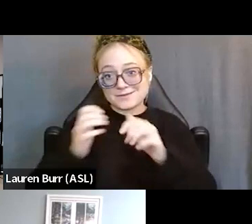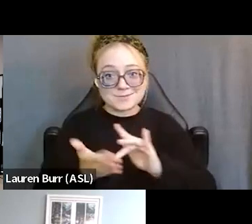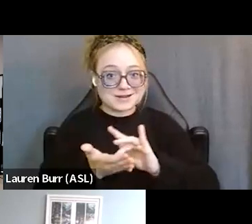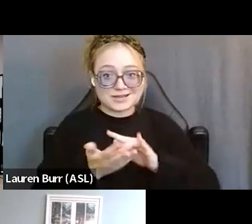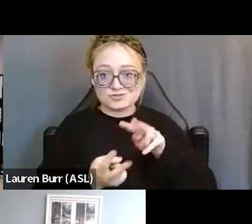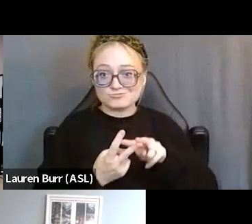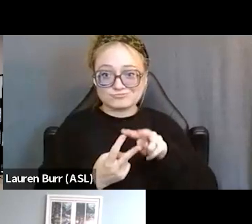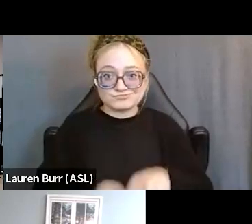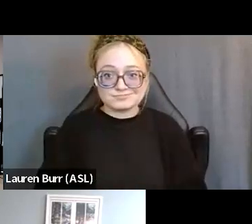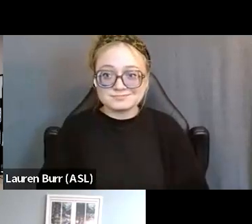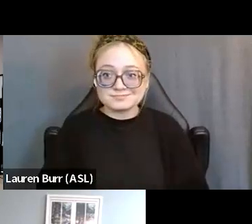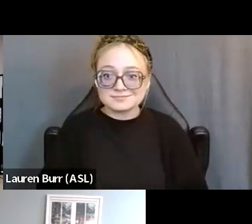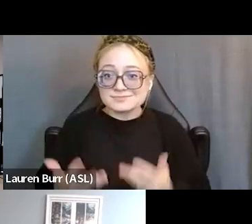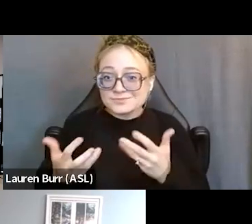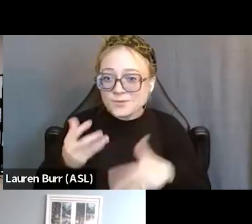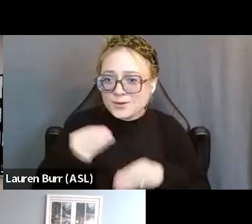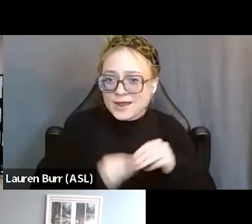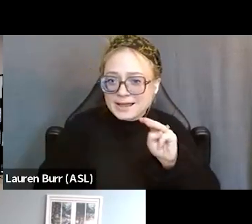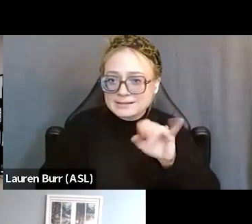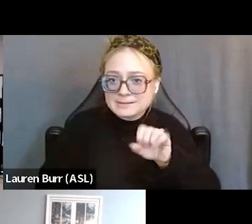Do you have anything to add to that, Missy? Any experiences?